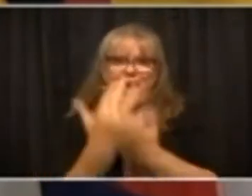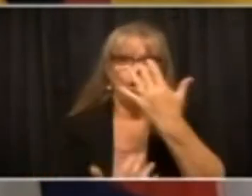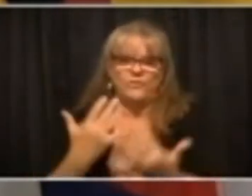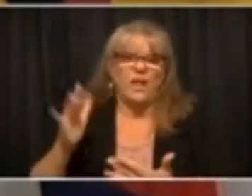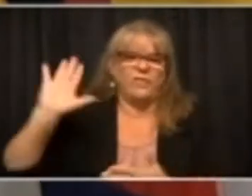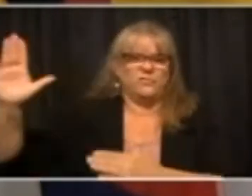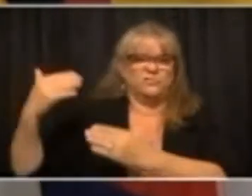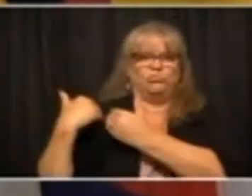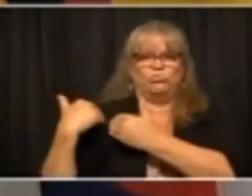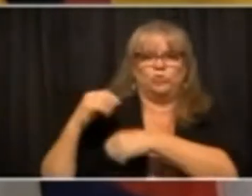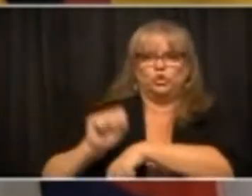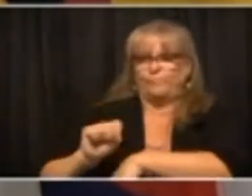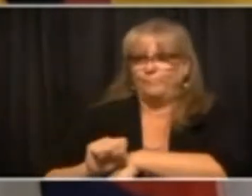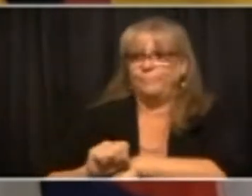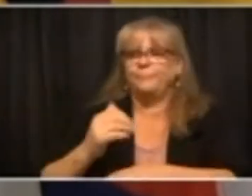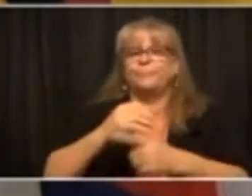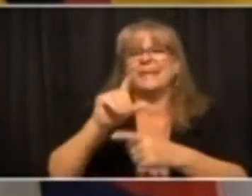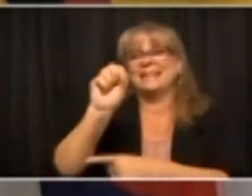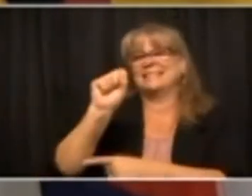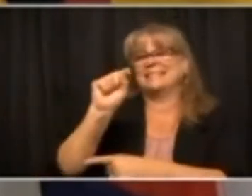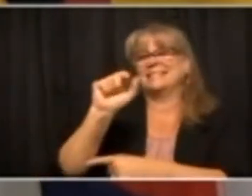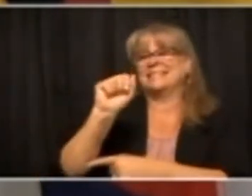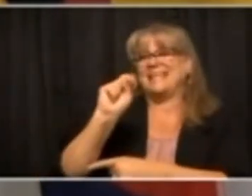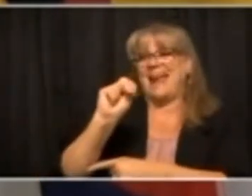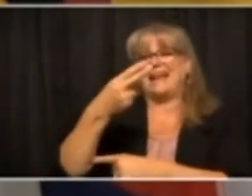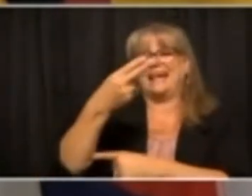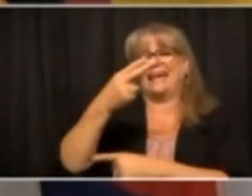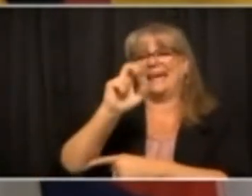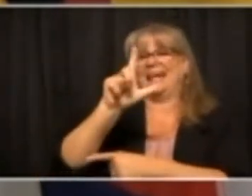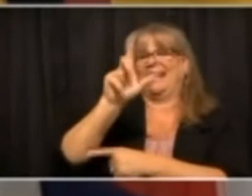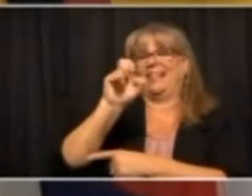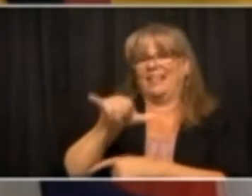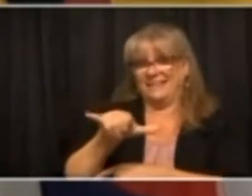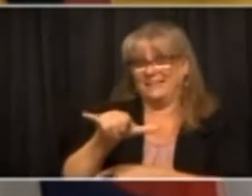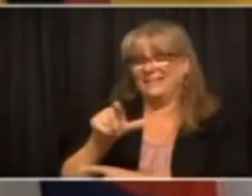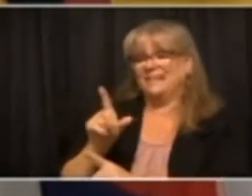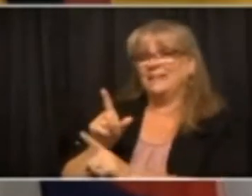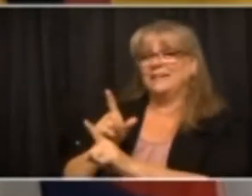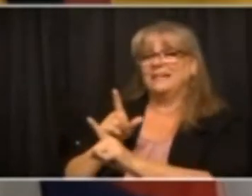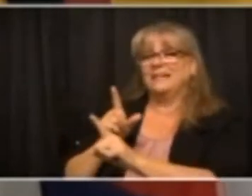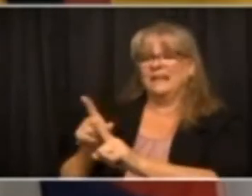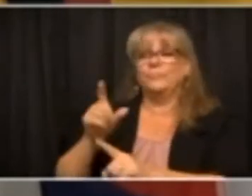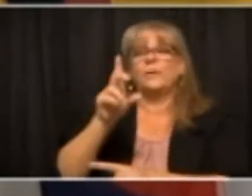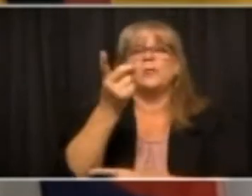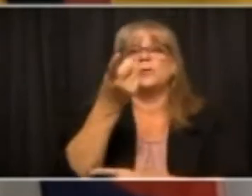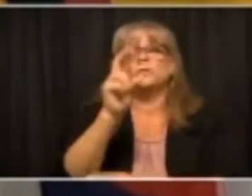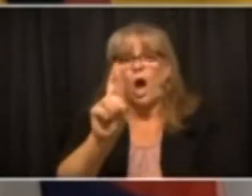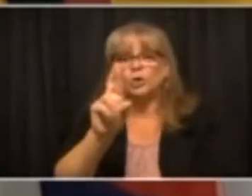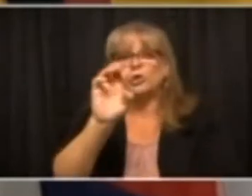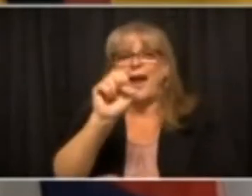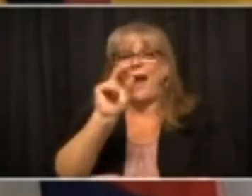dr alexis birkoff a medical epidemiologist at the colorado department of public health and environment